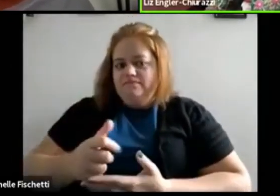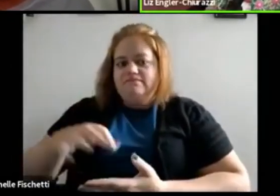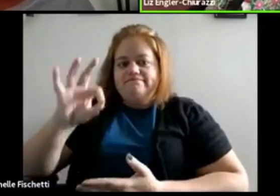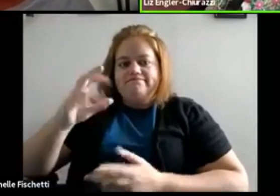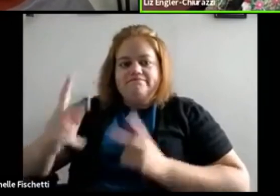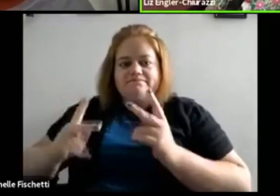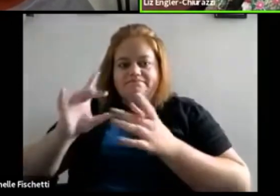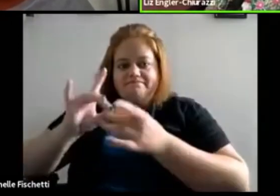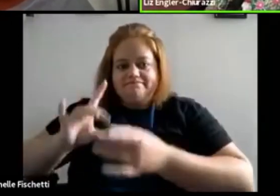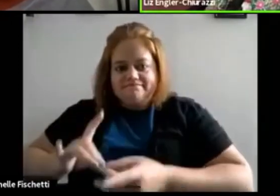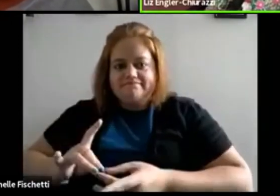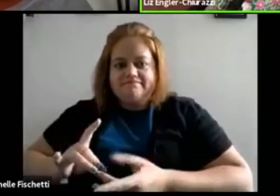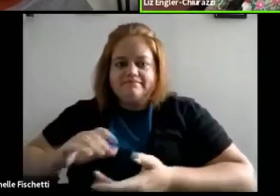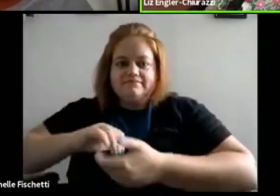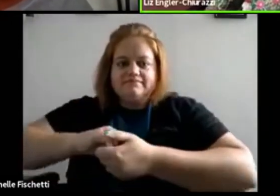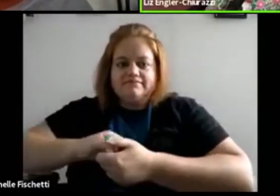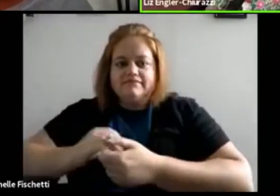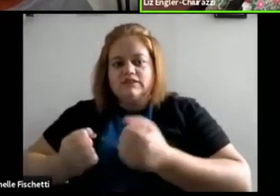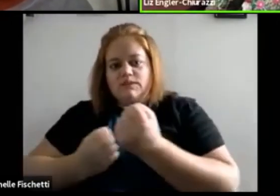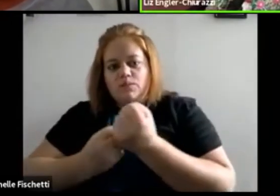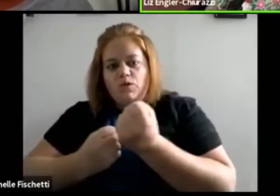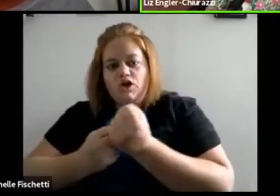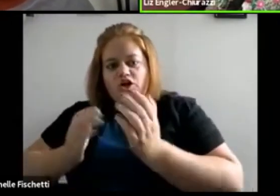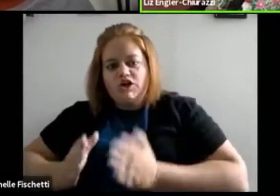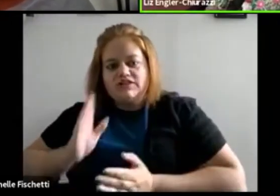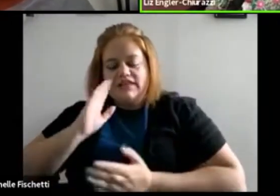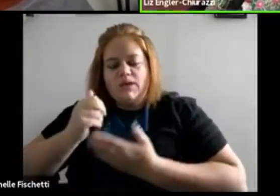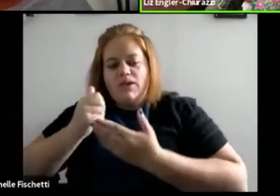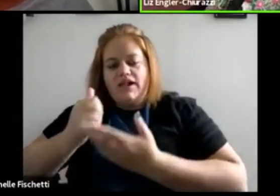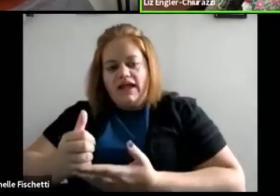along the way because they will they will help pull you along when things get